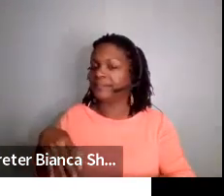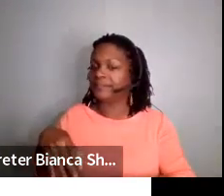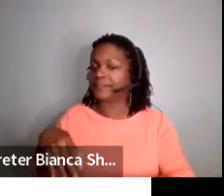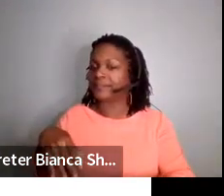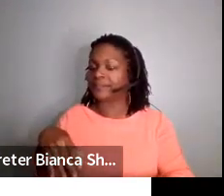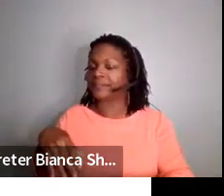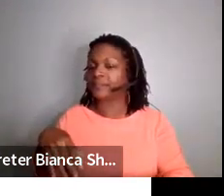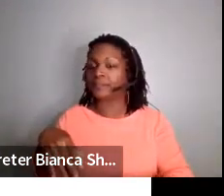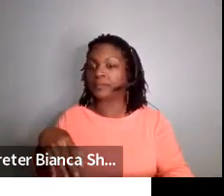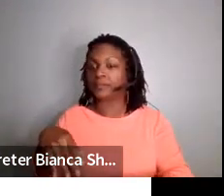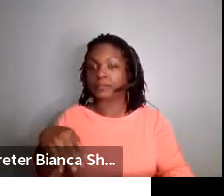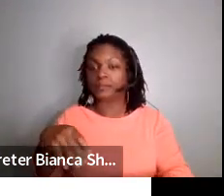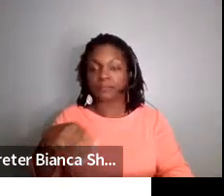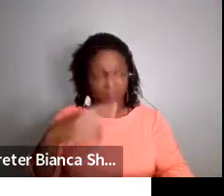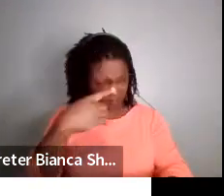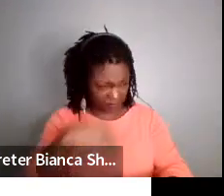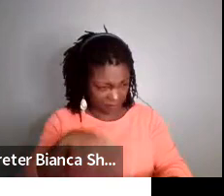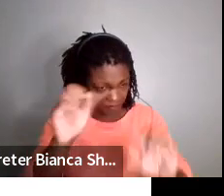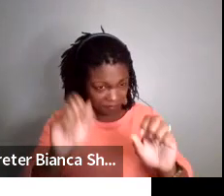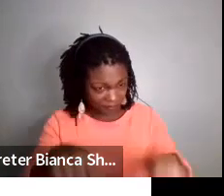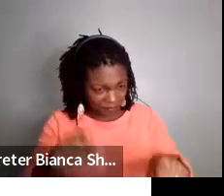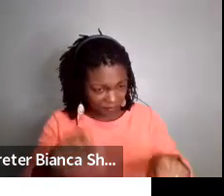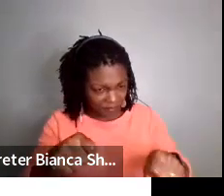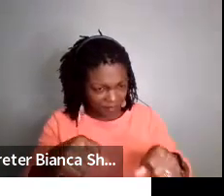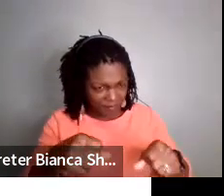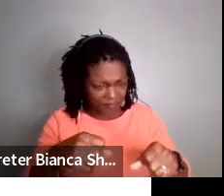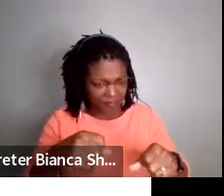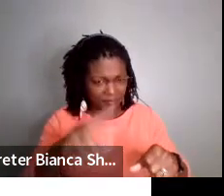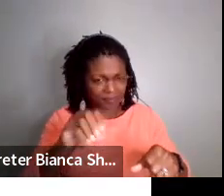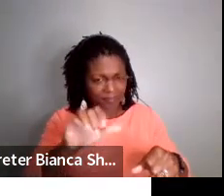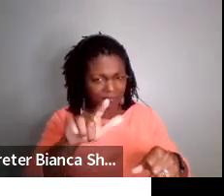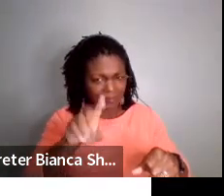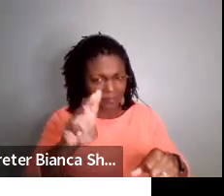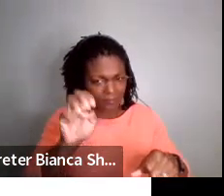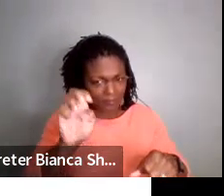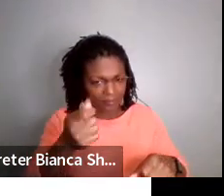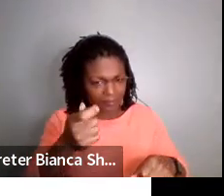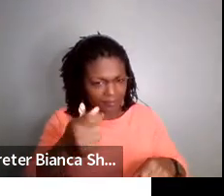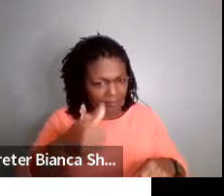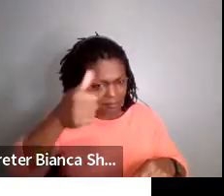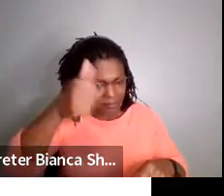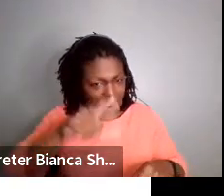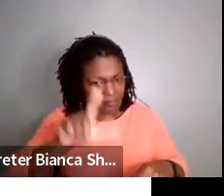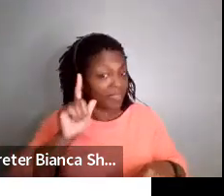Could you have that value a little bit higher, Please can hear me.